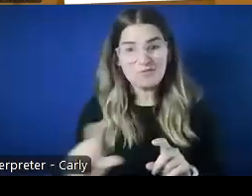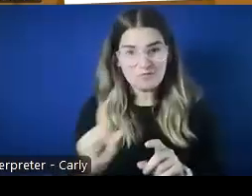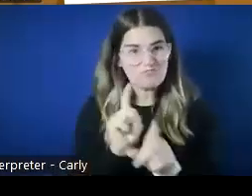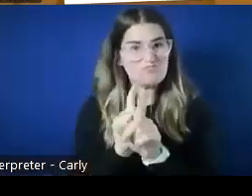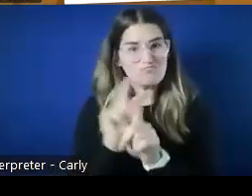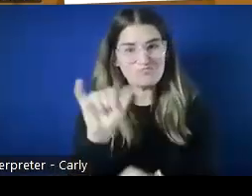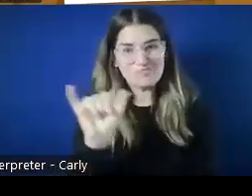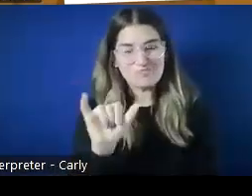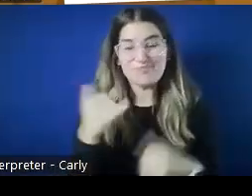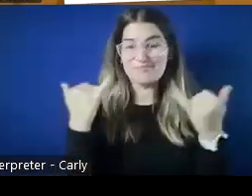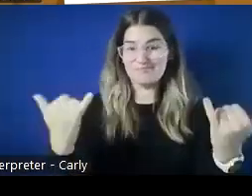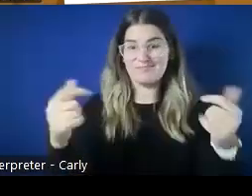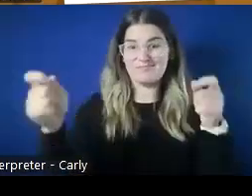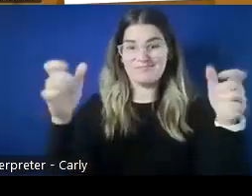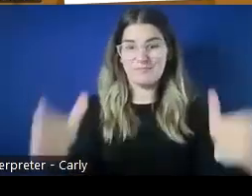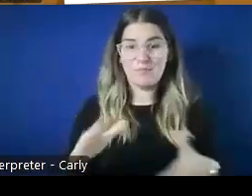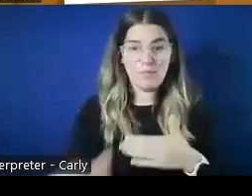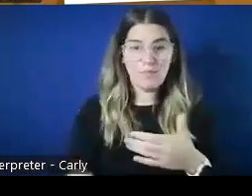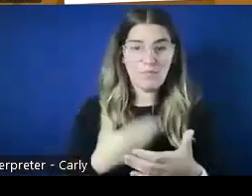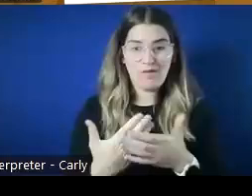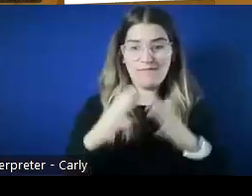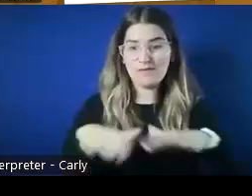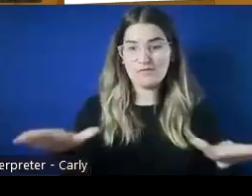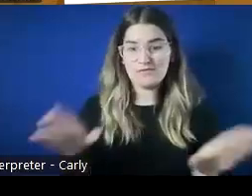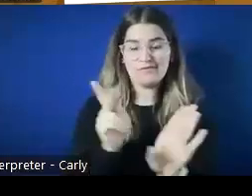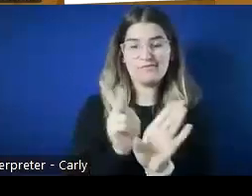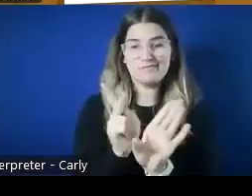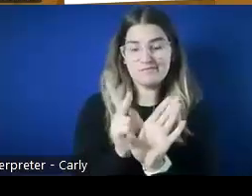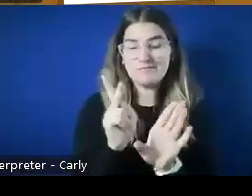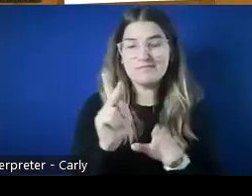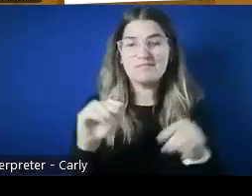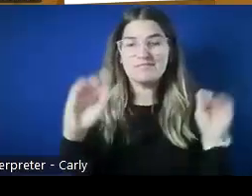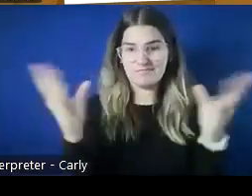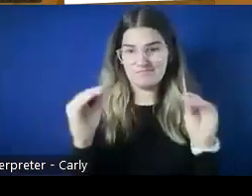the director of all of our child psychiatry ambulatory services and she's our division